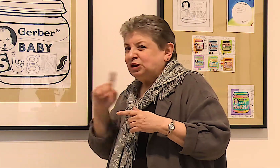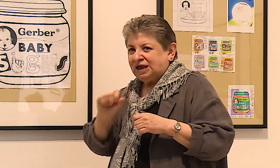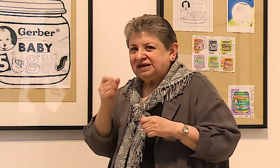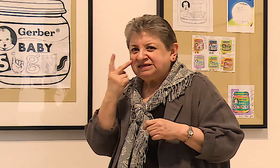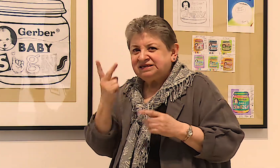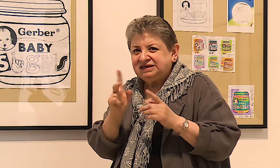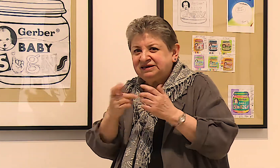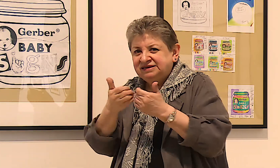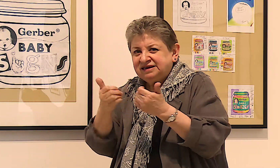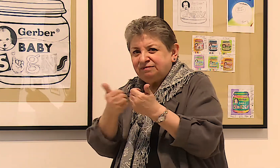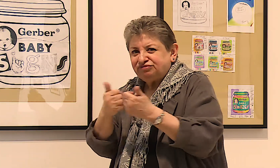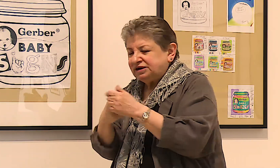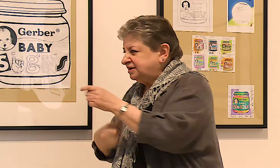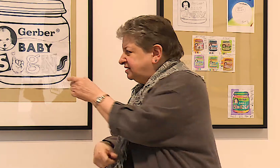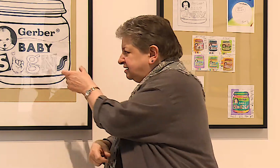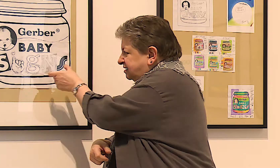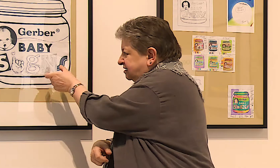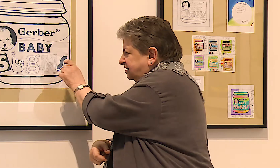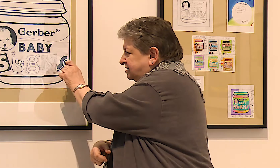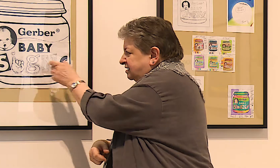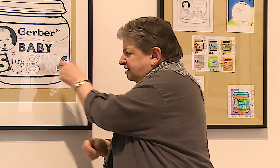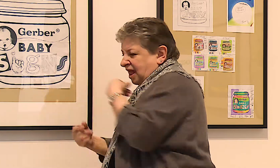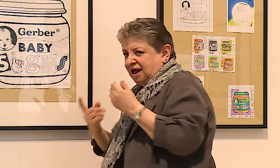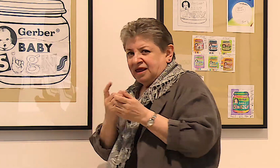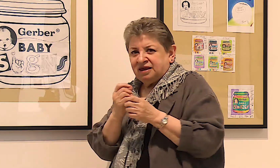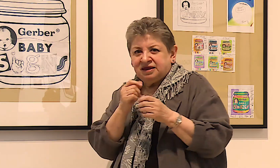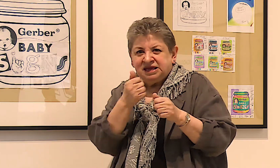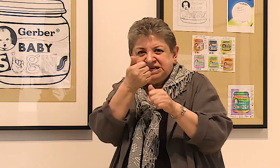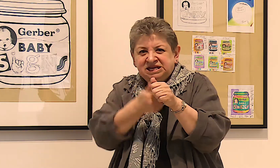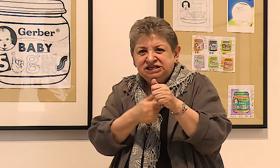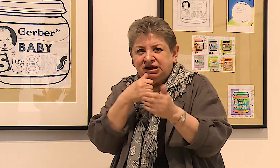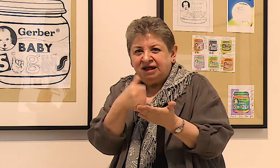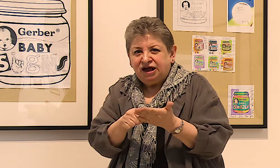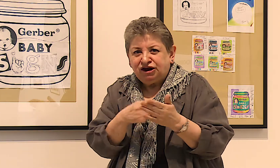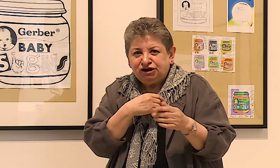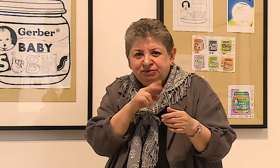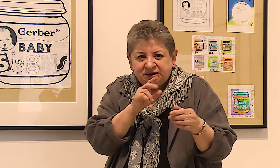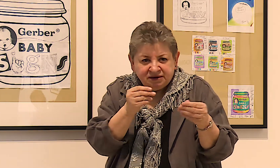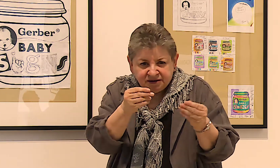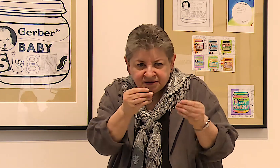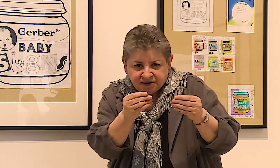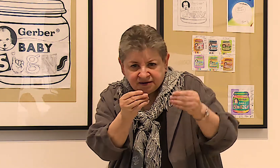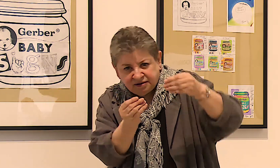This was a tedious process, and you can see each of these pieces is separate.